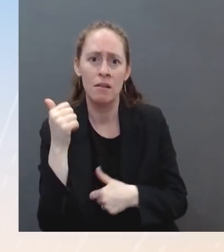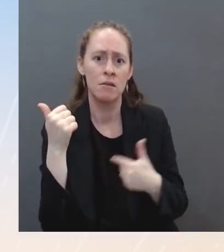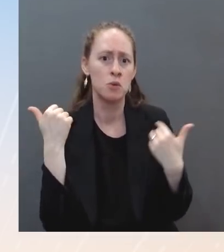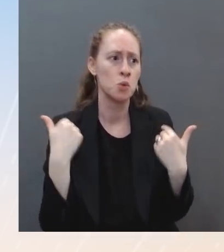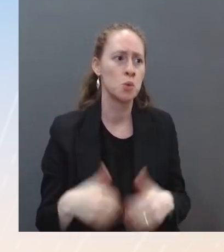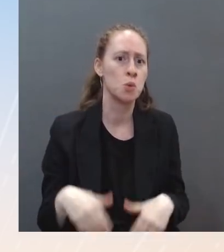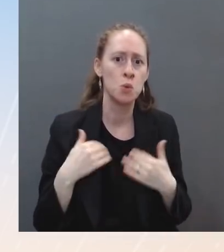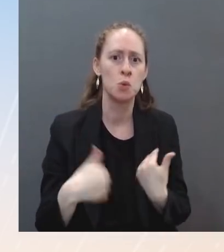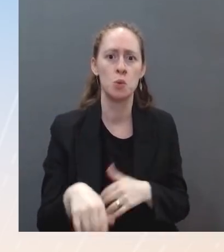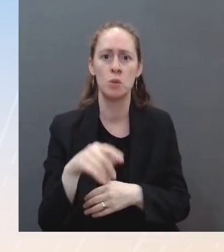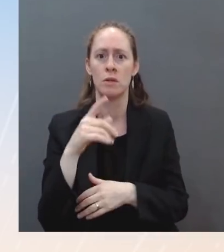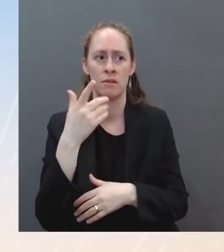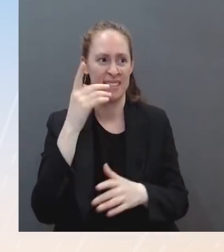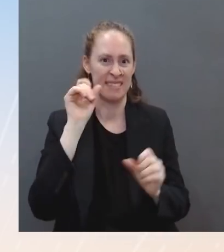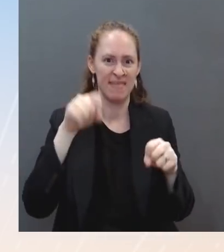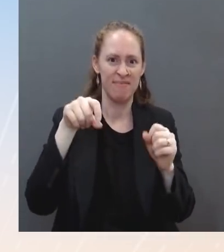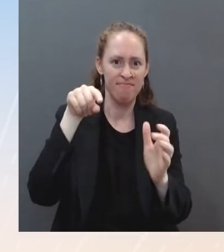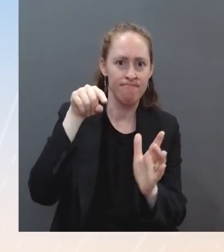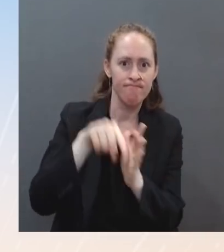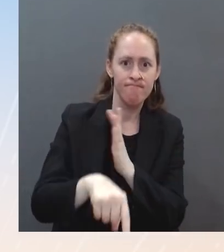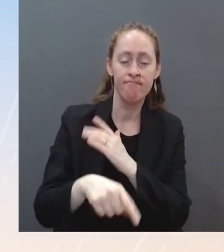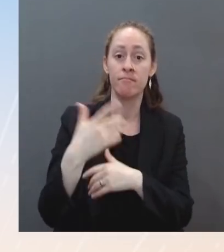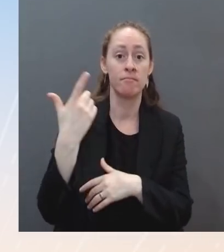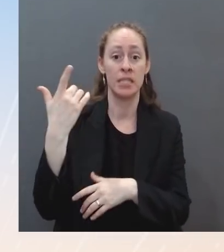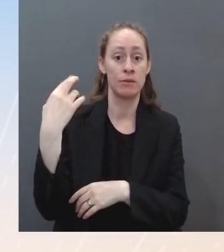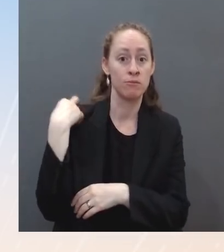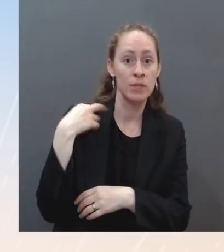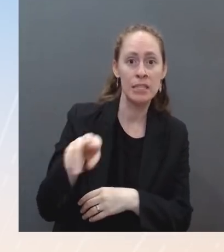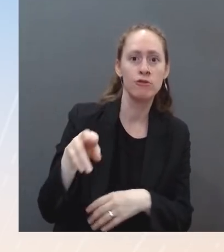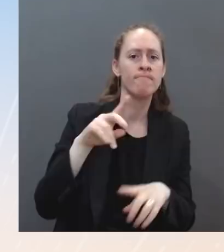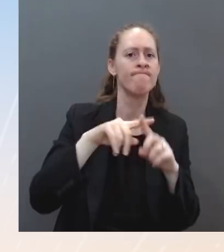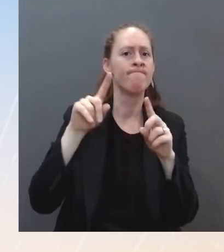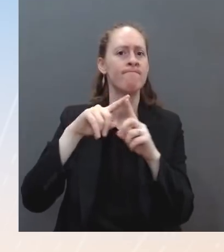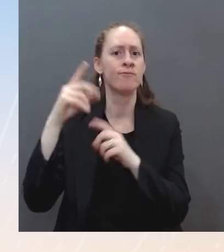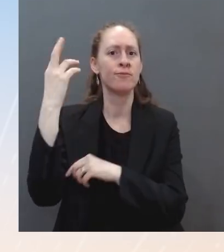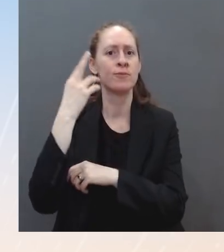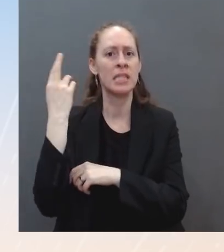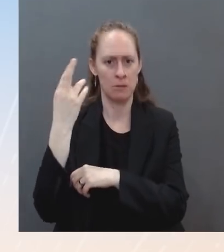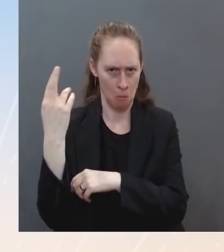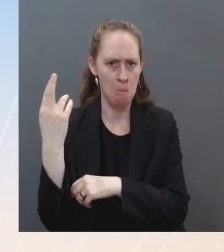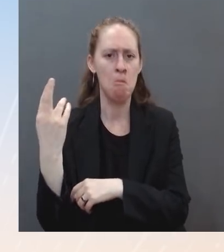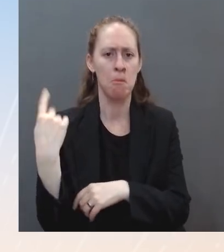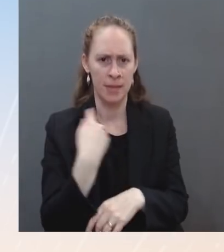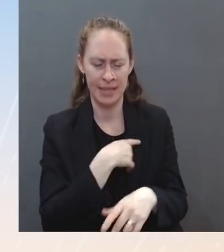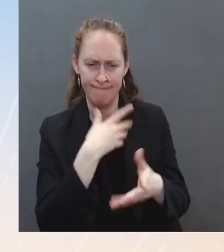And we're working to expand legal pathways in the region so that people don't make this treacherous journey.